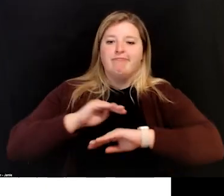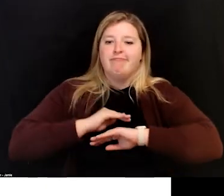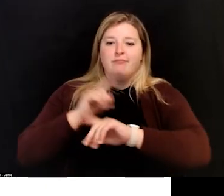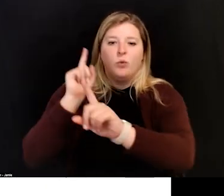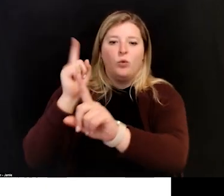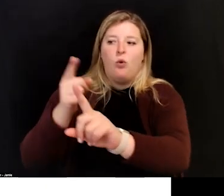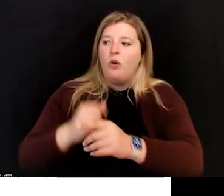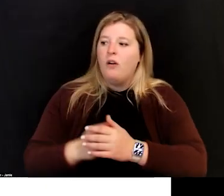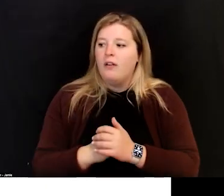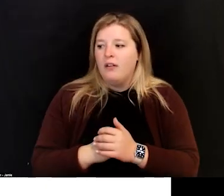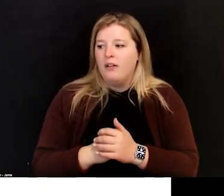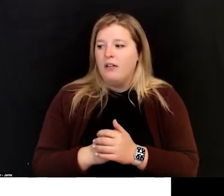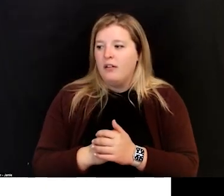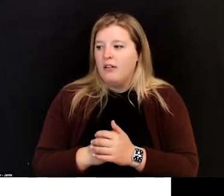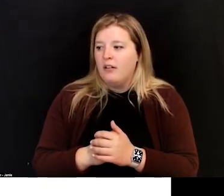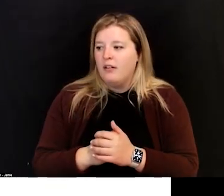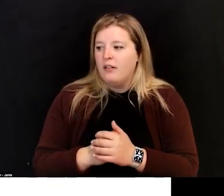continuing that improvement.